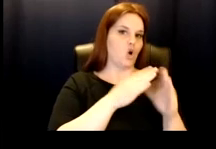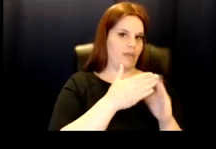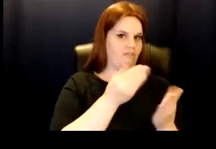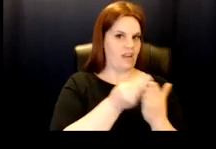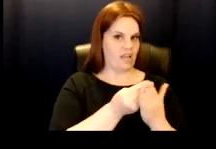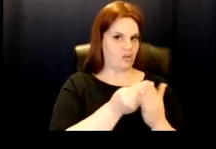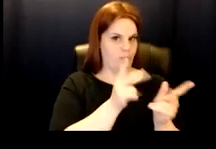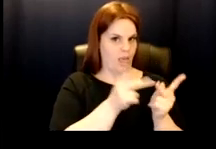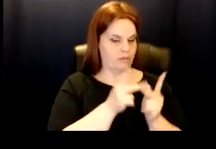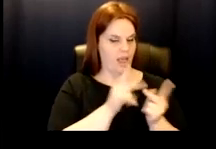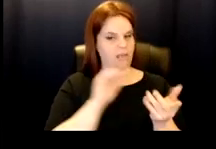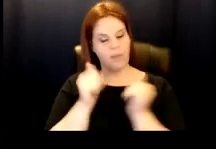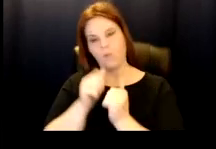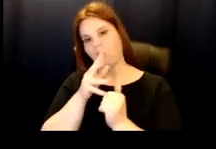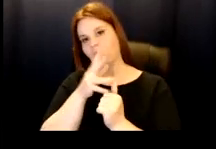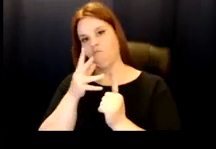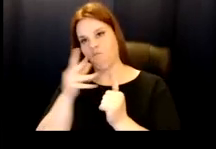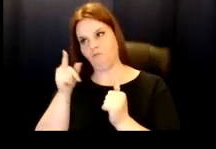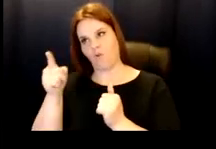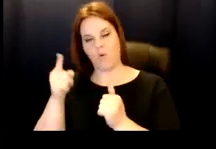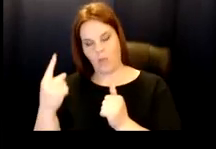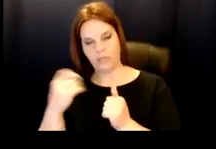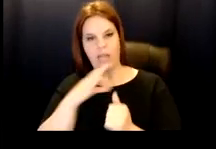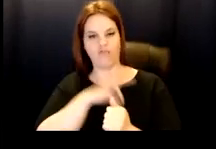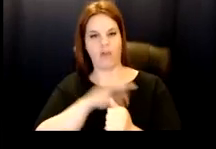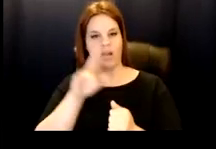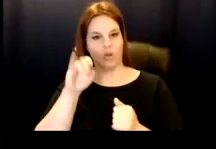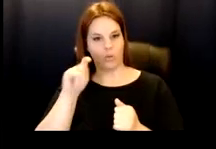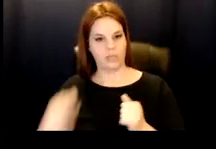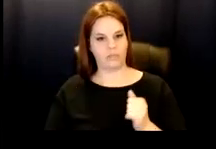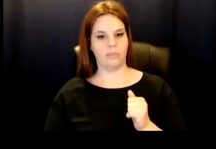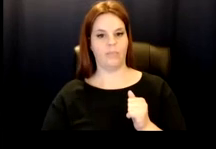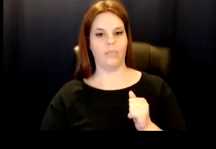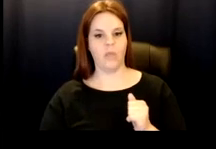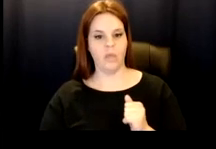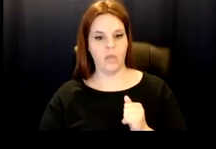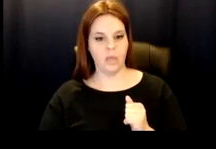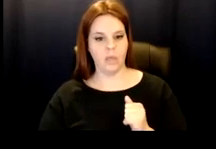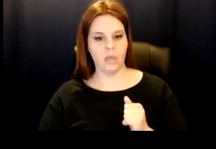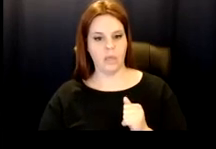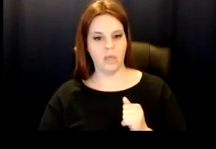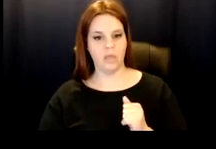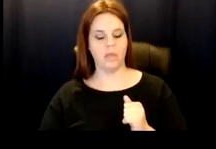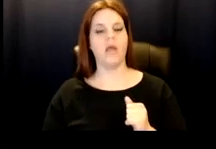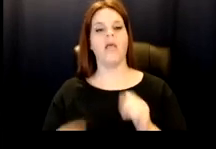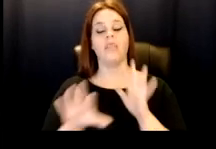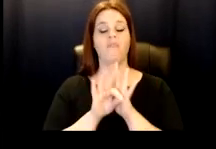as compared to rural ones. But they found it was difficult to find information about